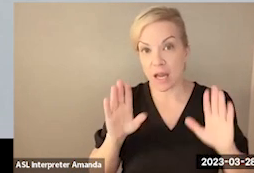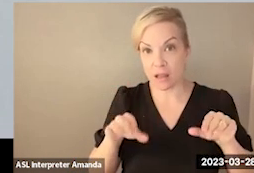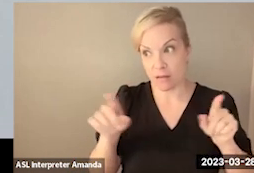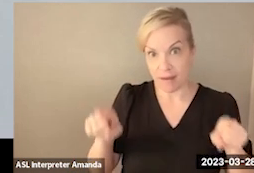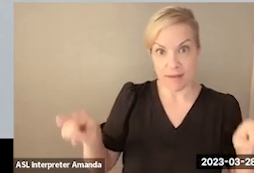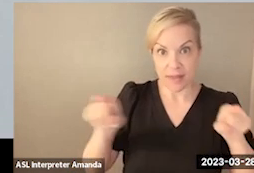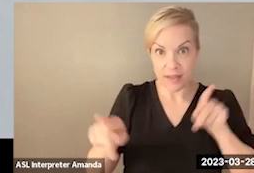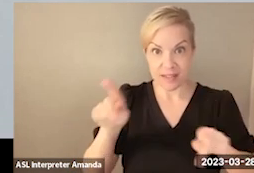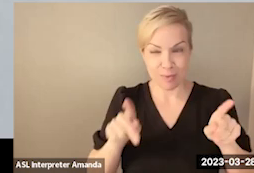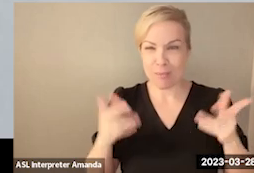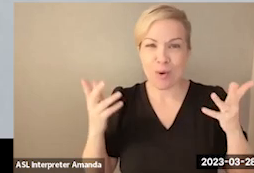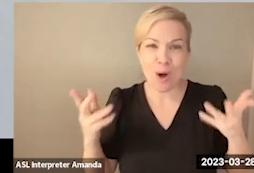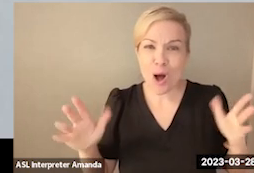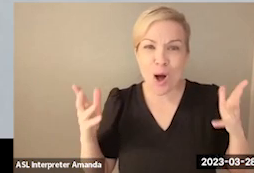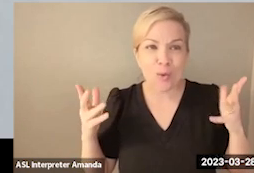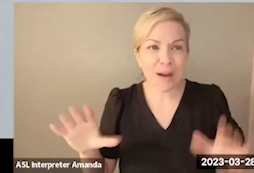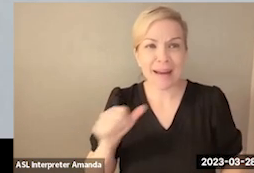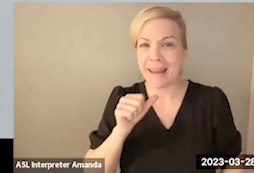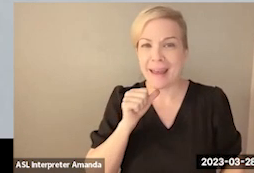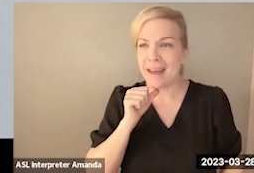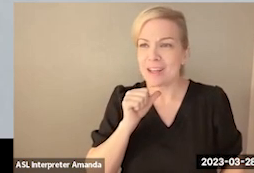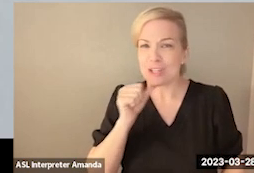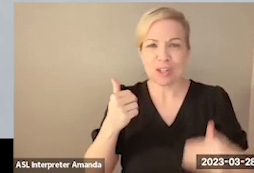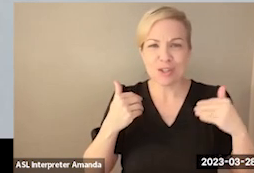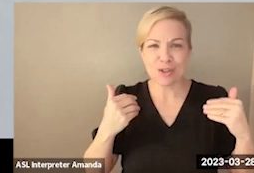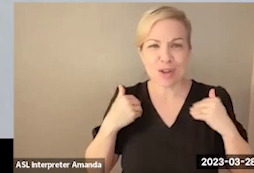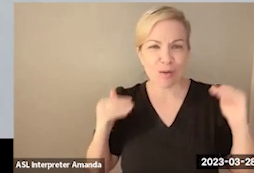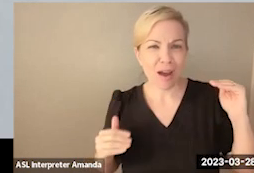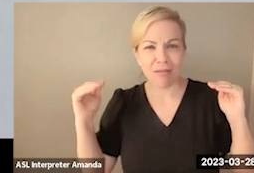Debbie Stine, Science & Technology Policy Academy: disadvantage because of past environmental inequities.